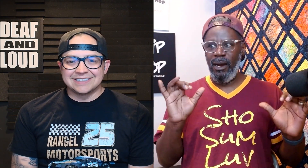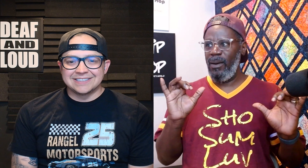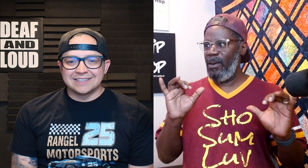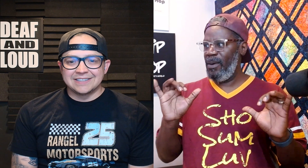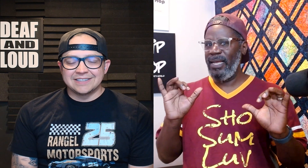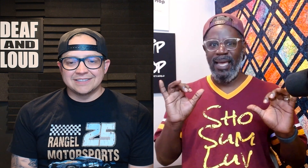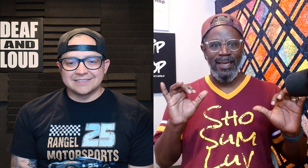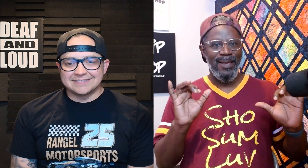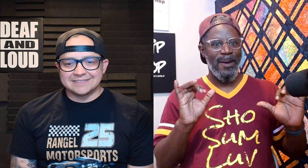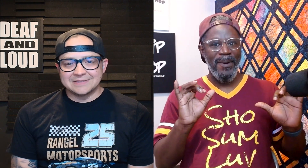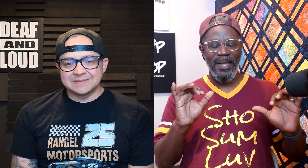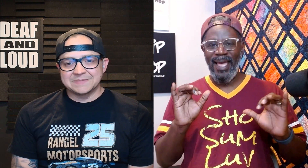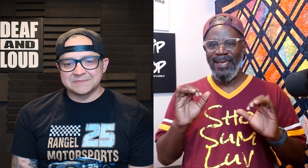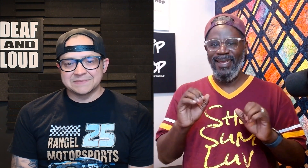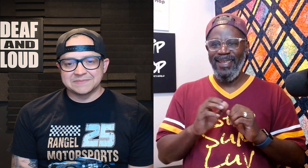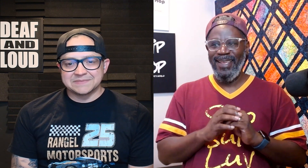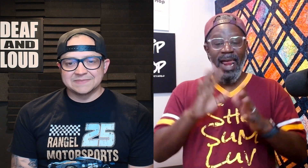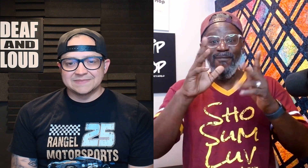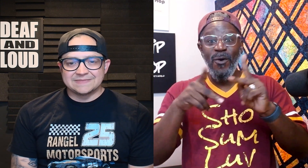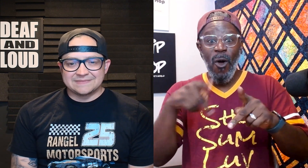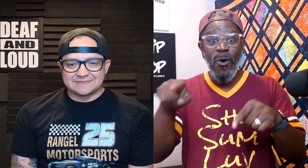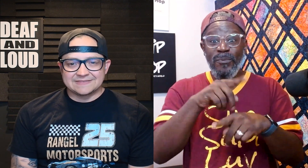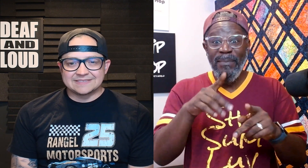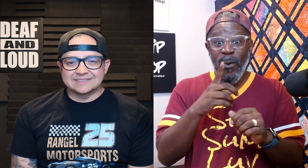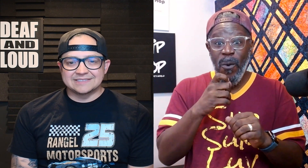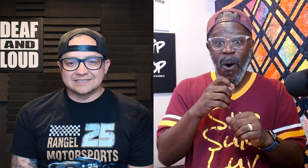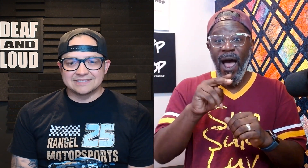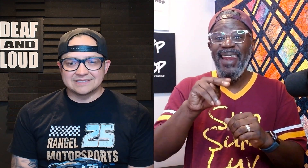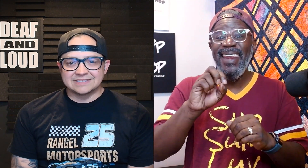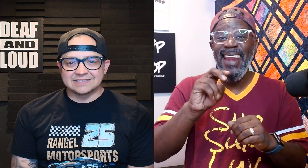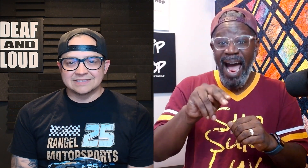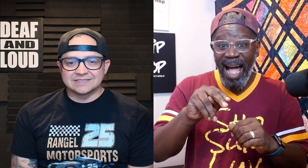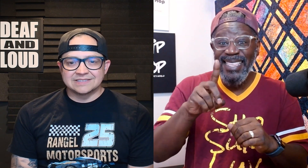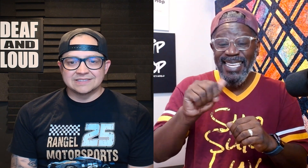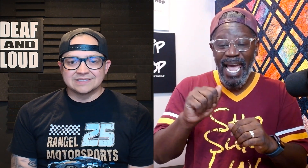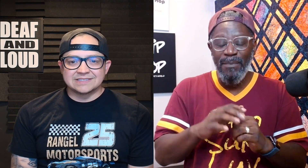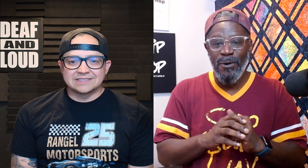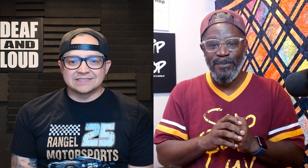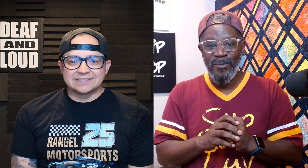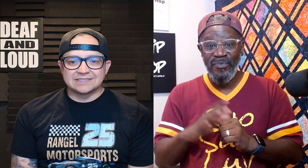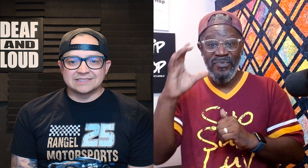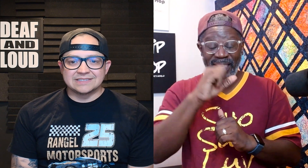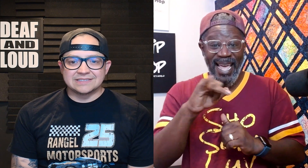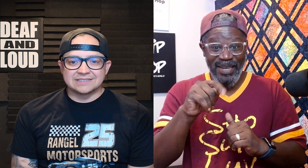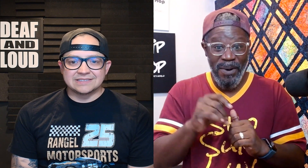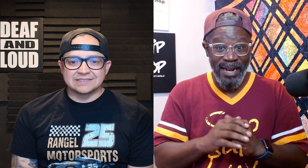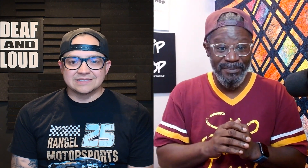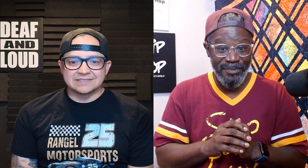Oh, okay, okay. And for those people who are non-disabled, guess what?